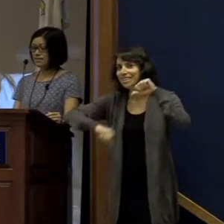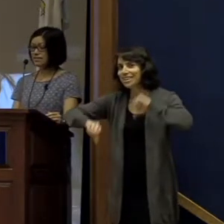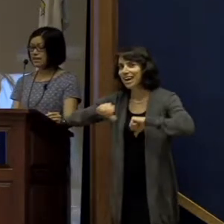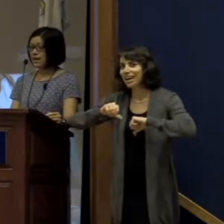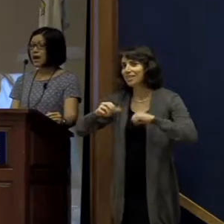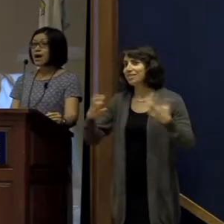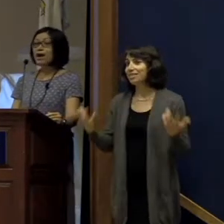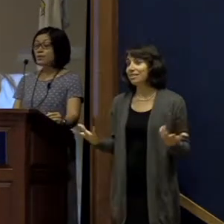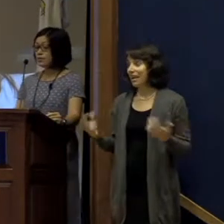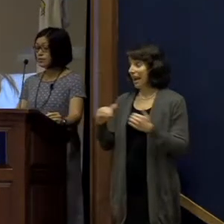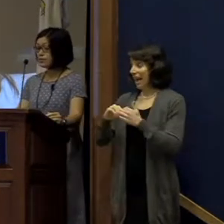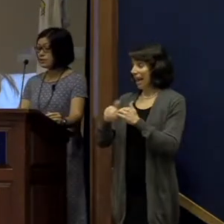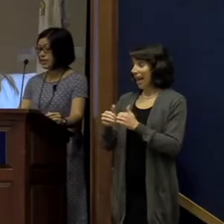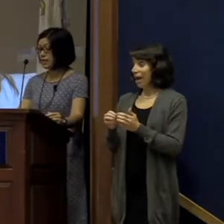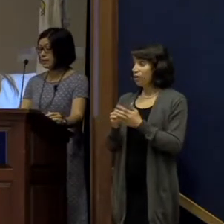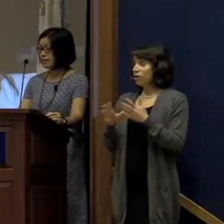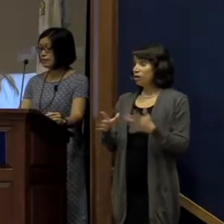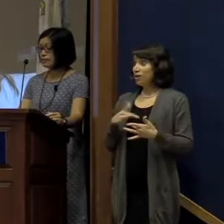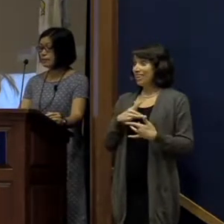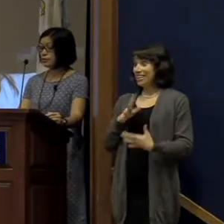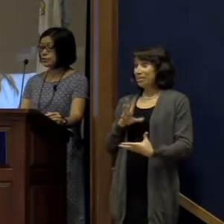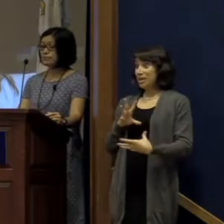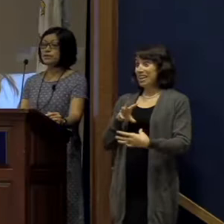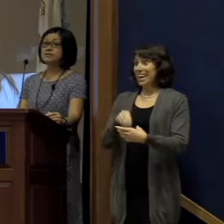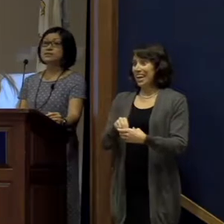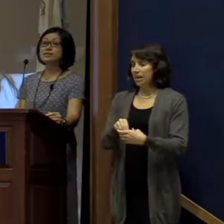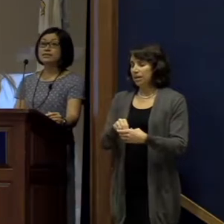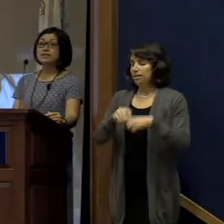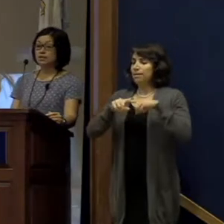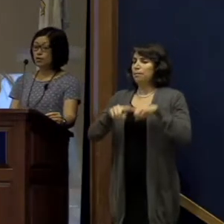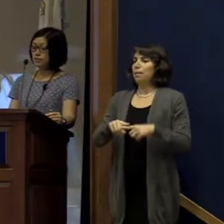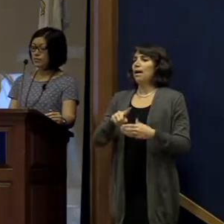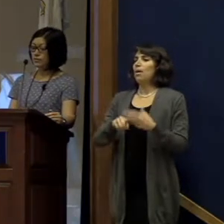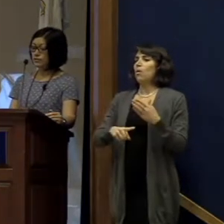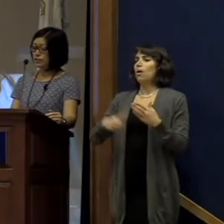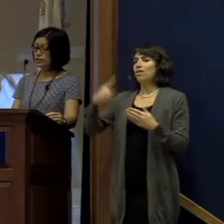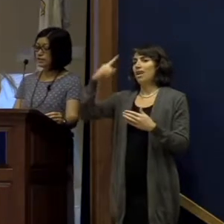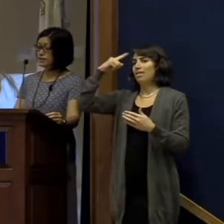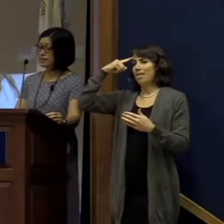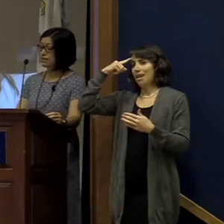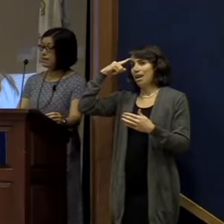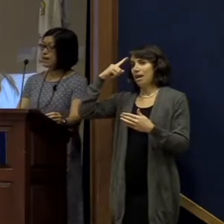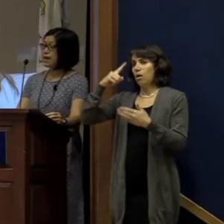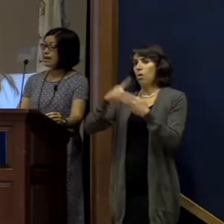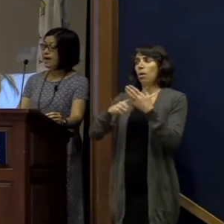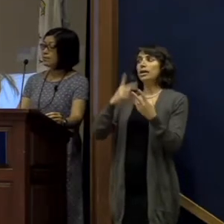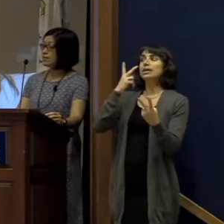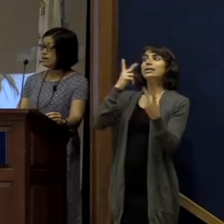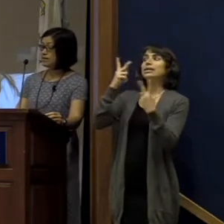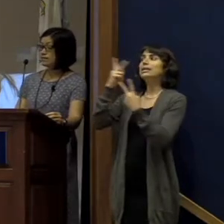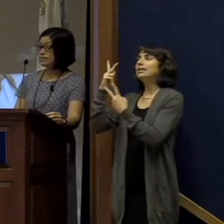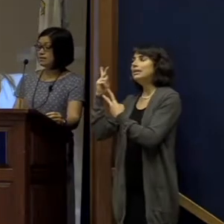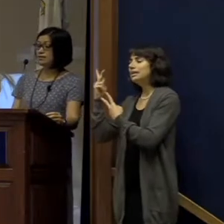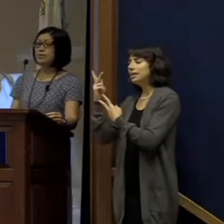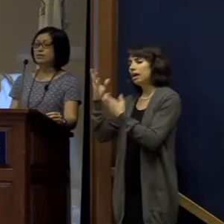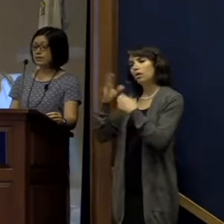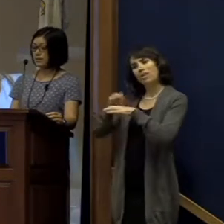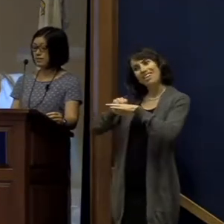I will also share and use stories of possibilities and hopeful futures in STEM and how we might consider supporting them in